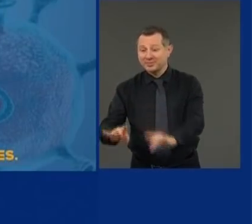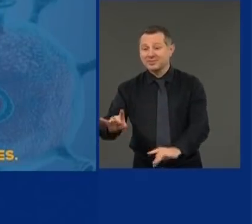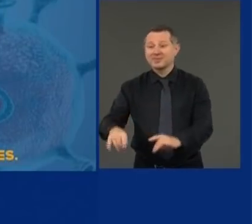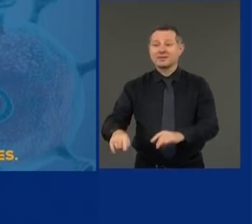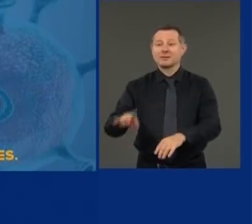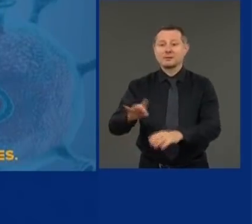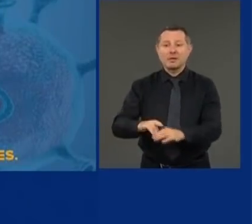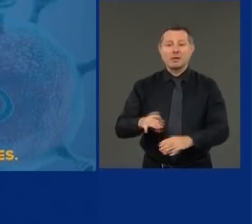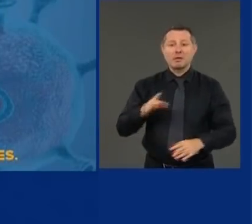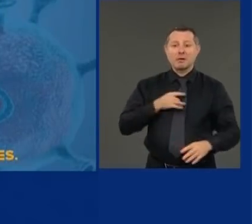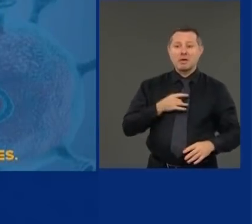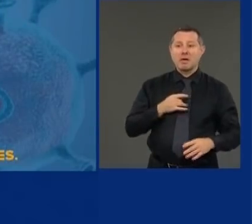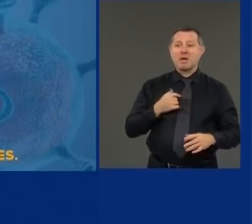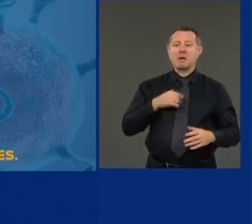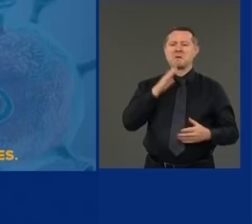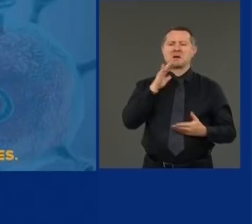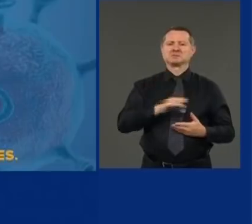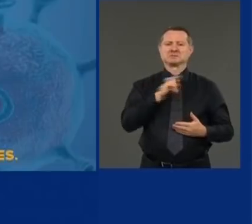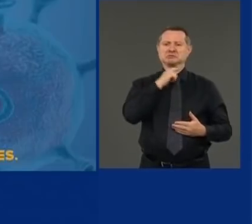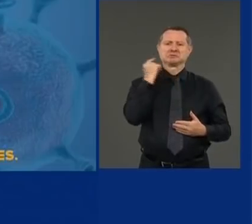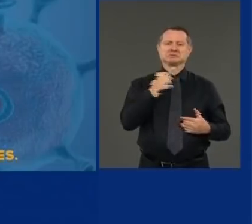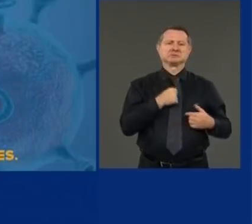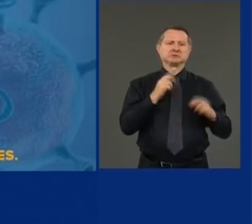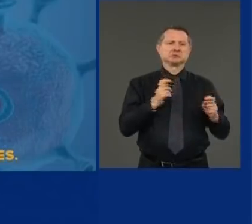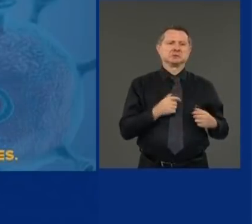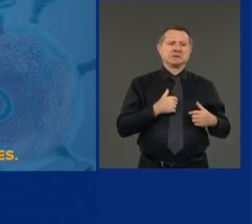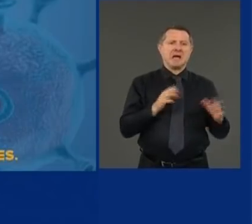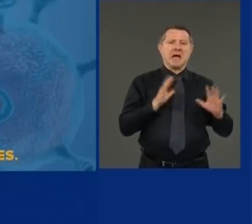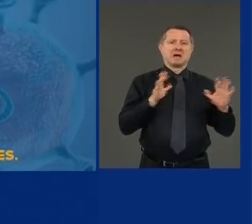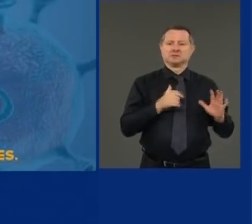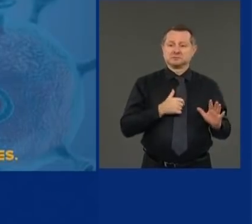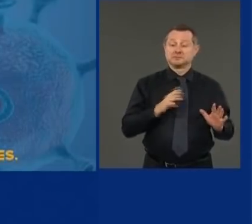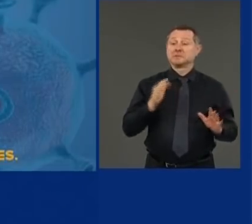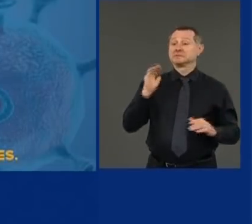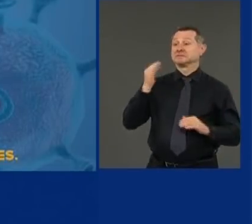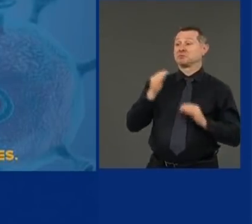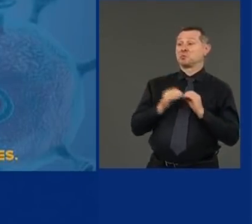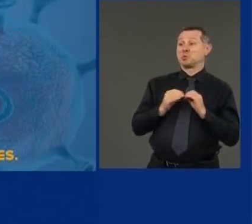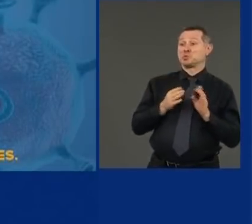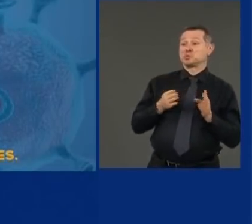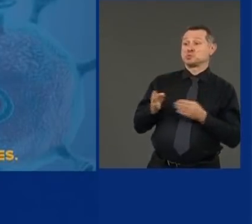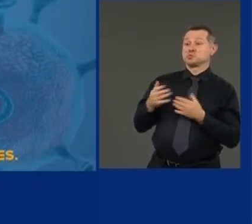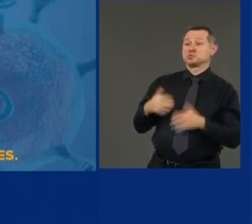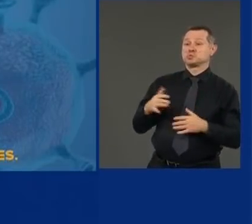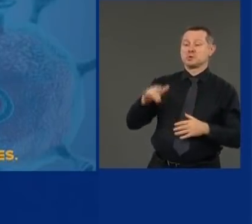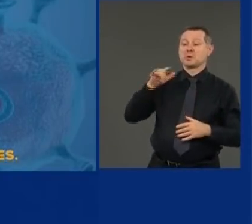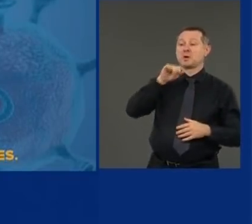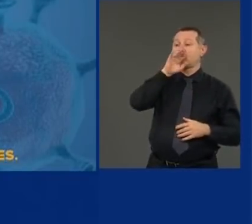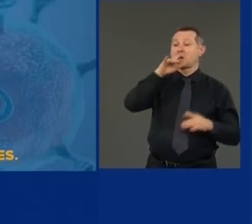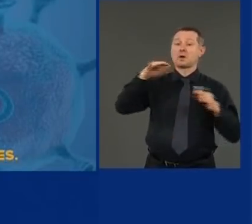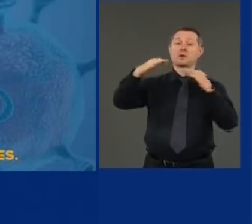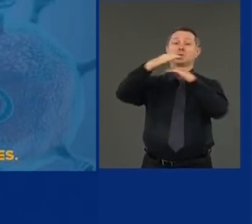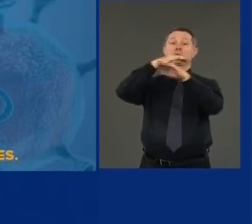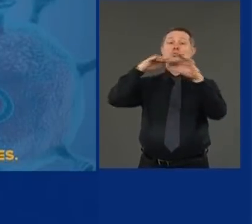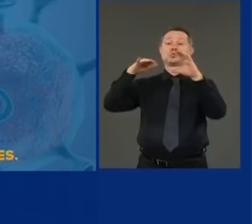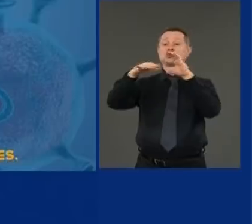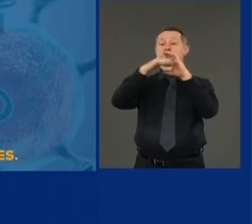ARE CHANGING AS THEY LEARN MORE ABOUT THIS VIRUS, THERE'S LESS CONCERN ABOUT SURFACE AREA